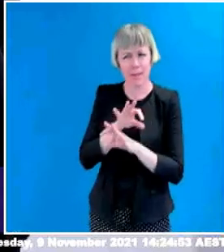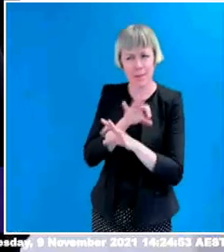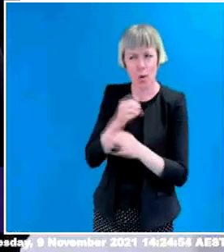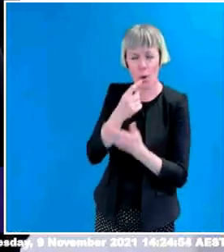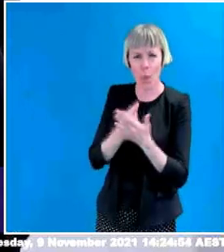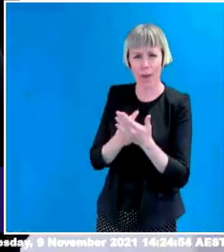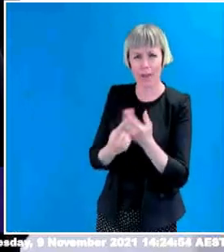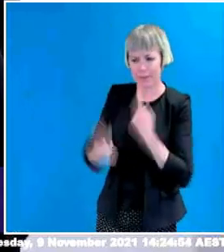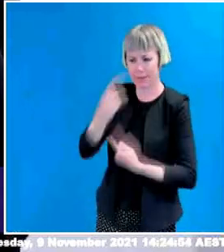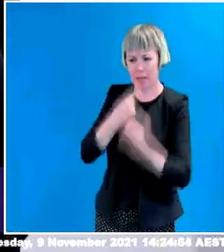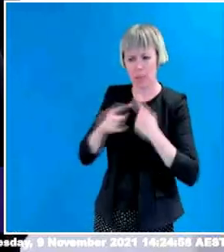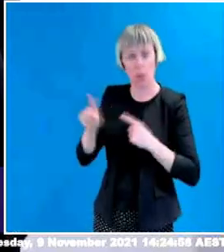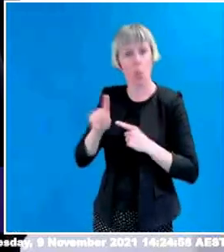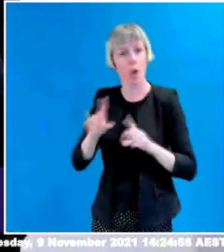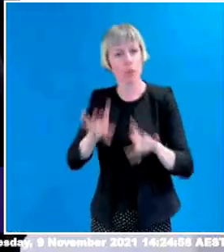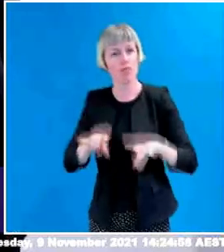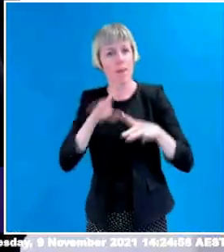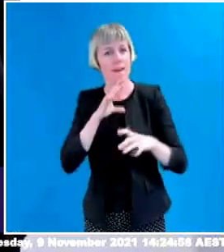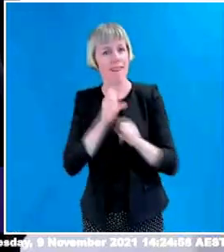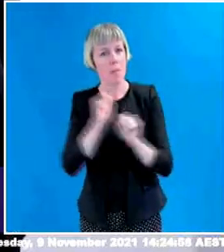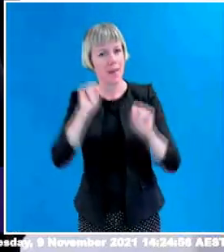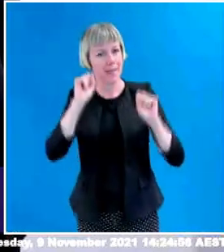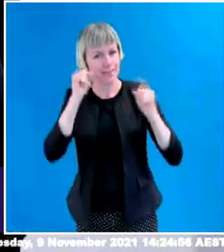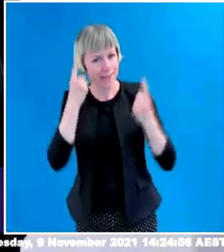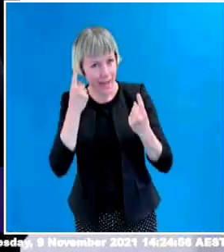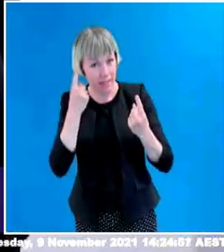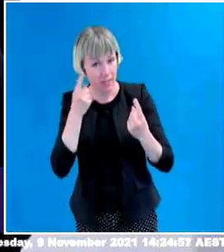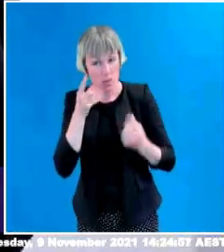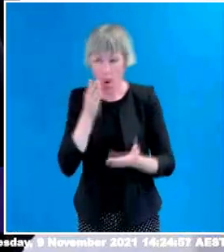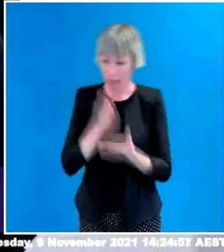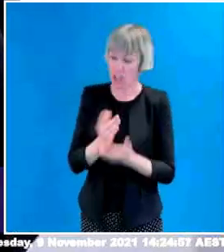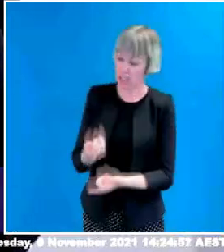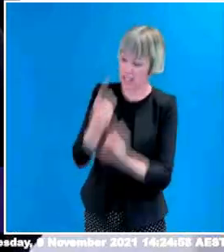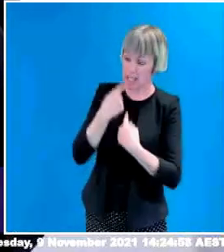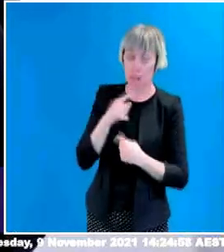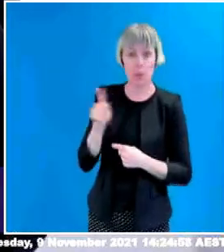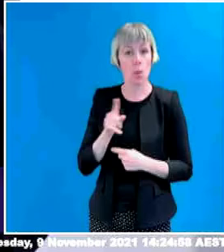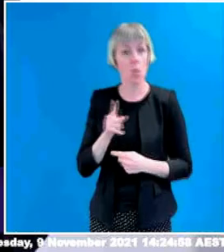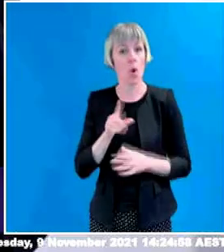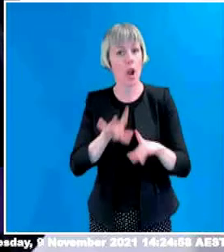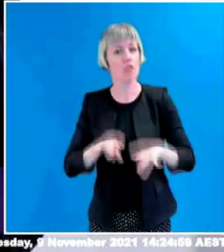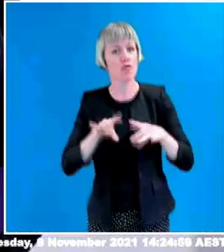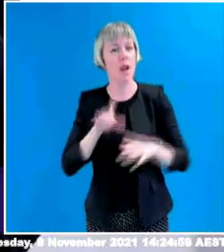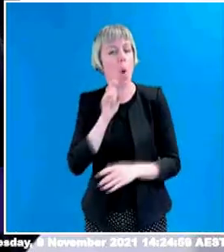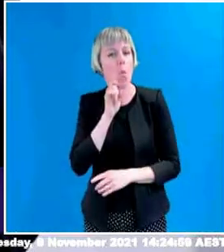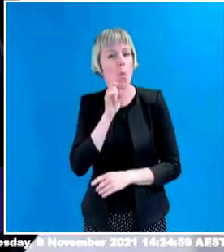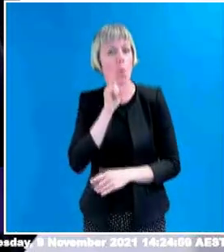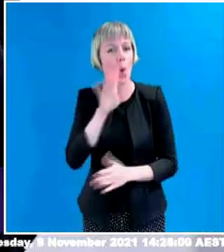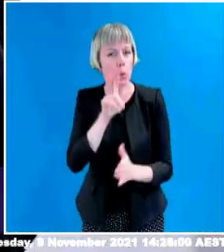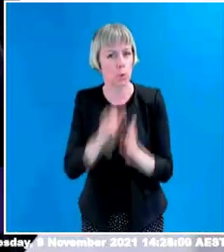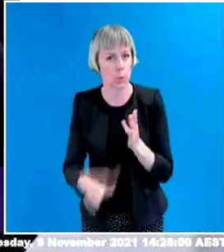but it is setting out what the Australian Government will not do? That's a rejection of the rights, isn't it?